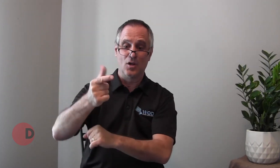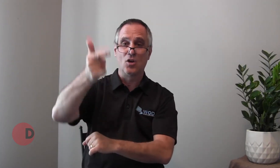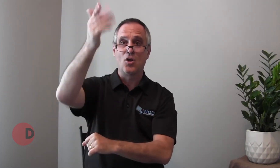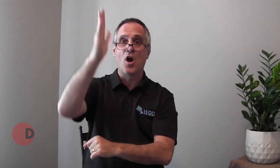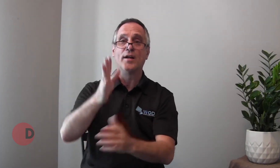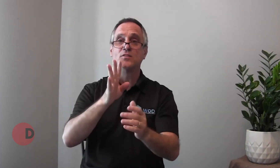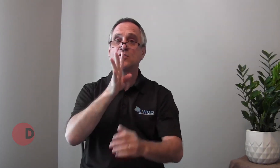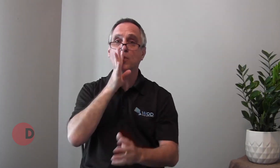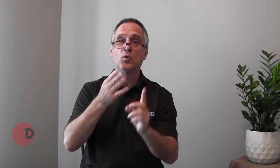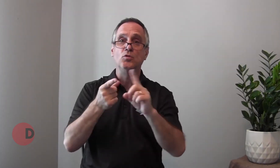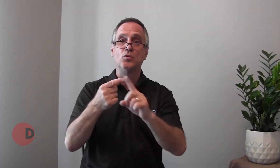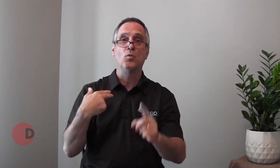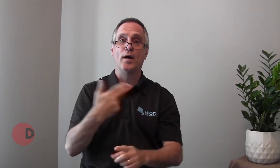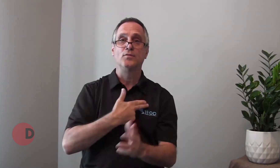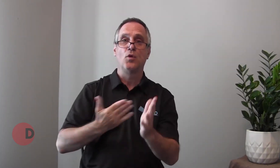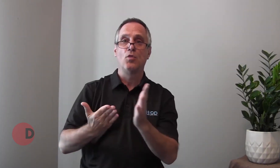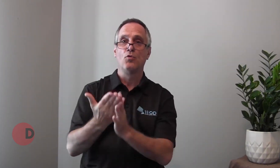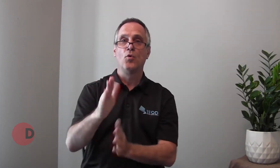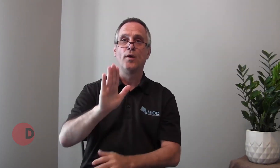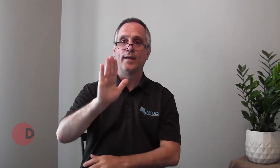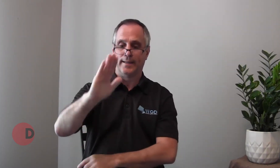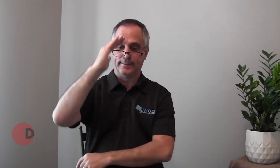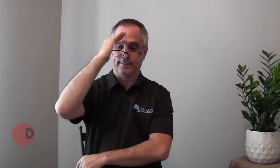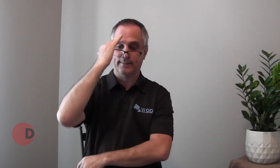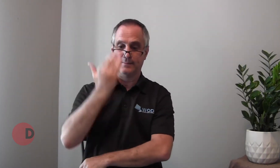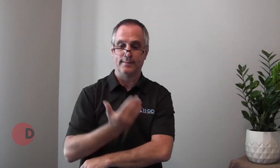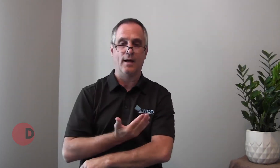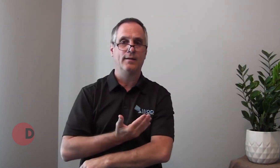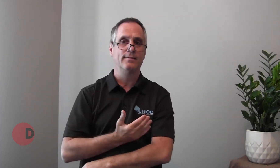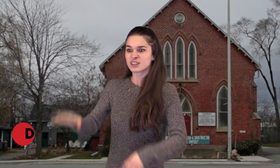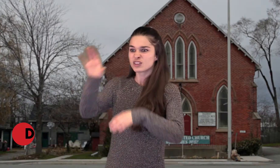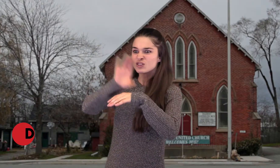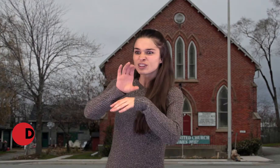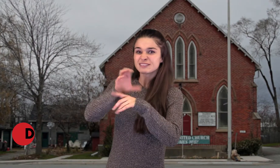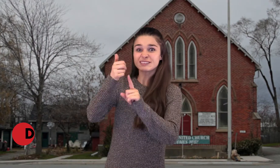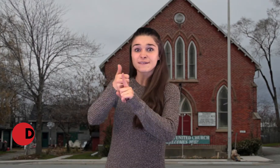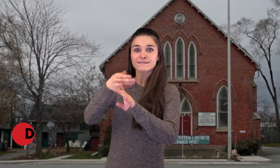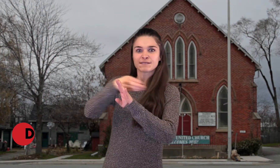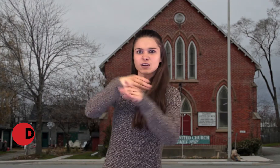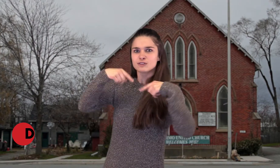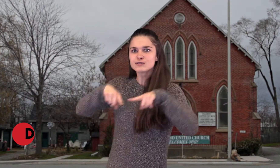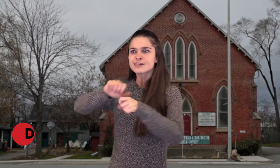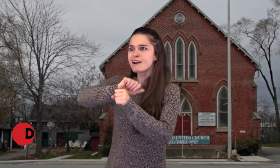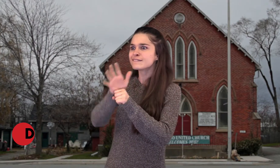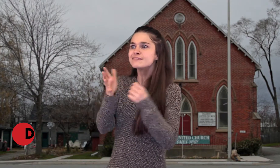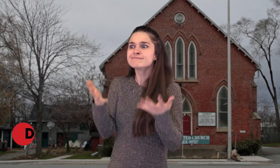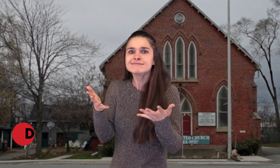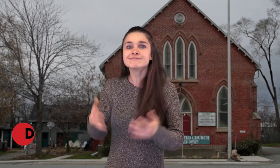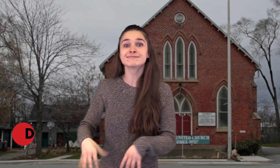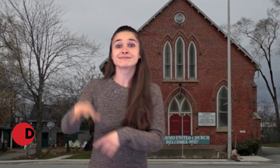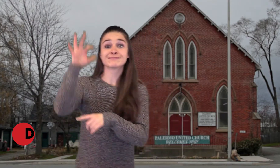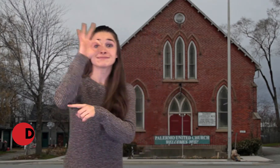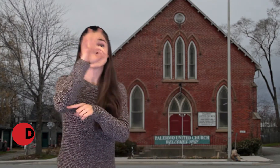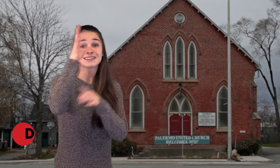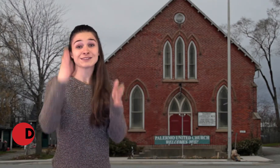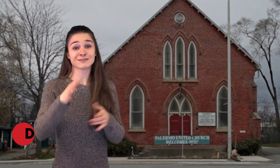God spoke to us through his Son. How are the churches before and during COVID?